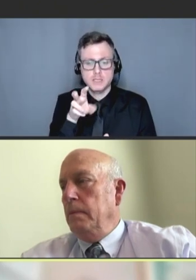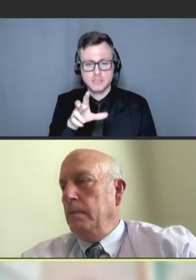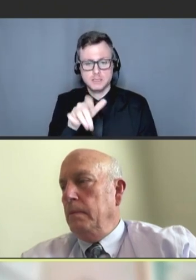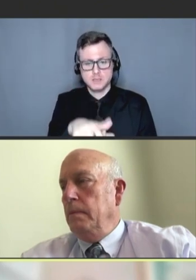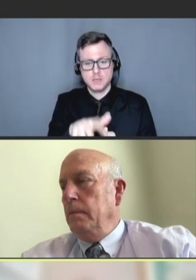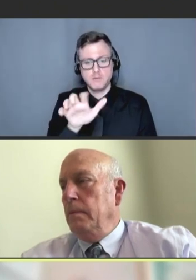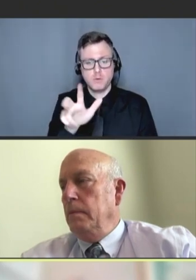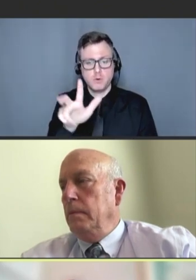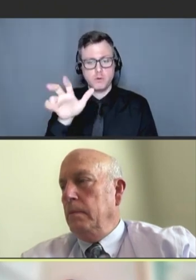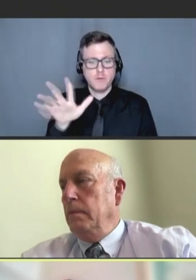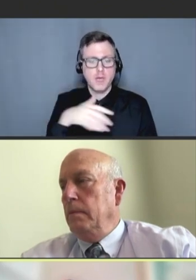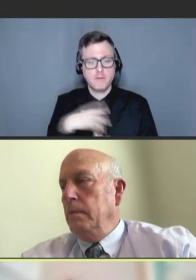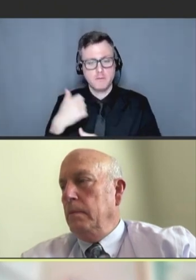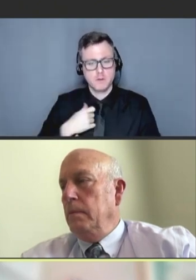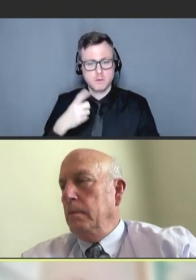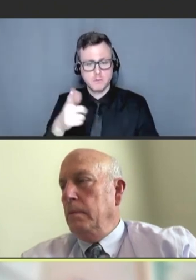on record.